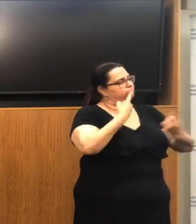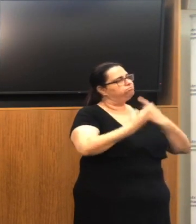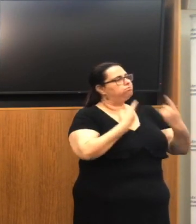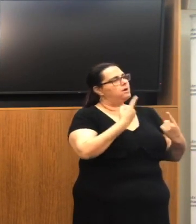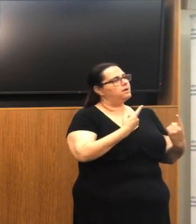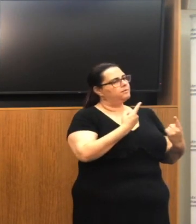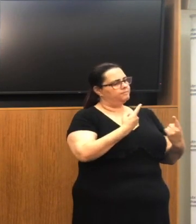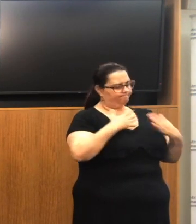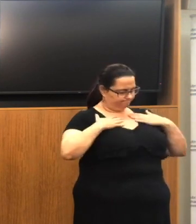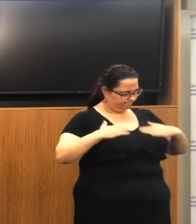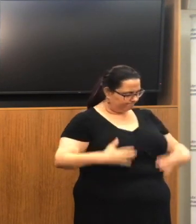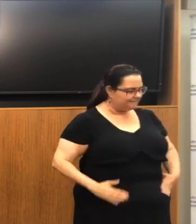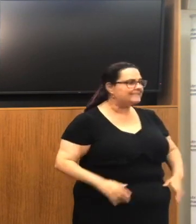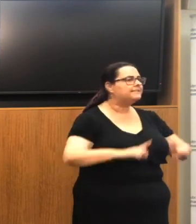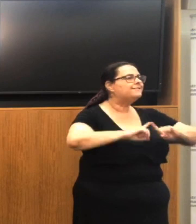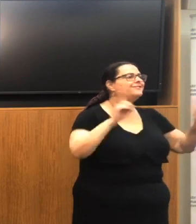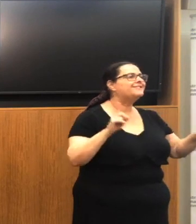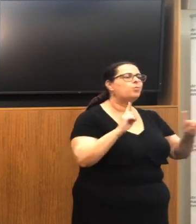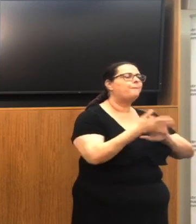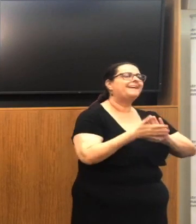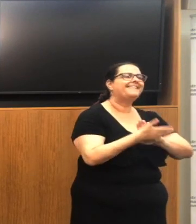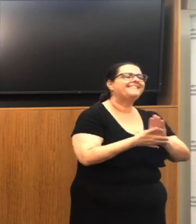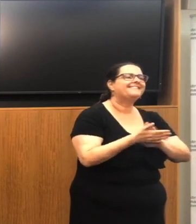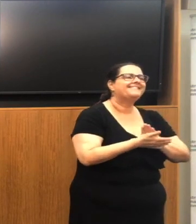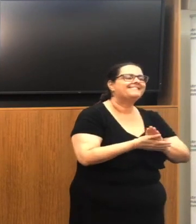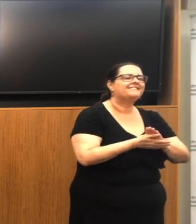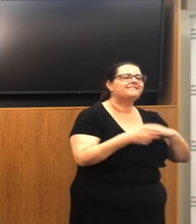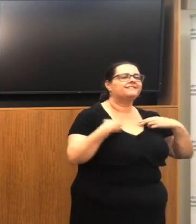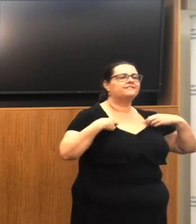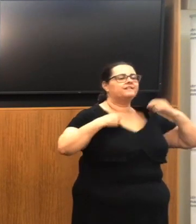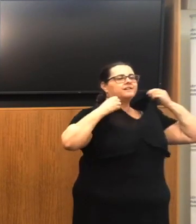What it means to be a disabled person in my country